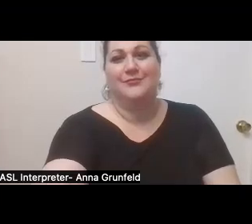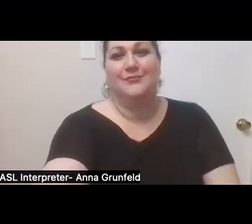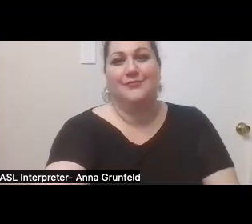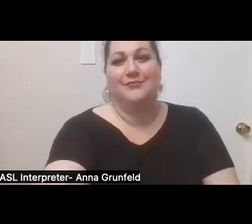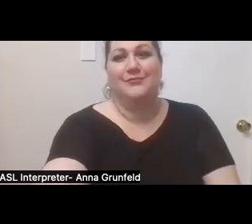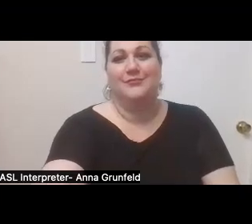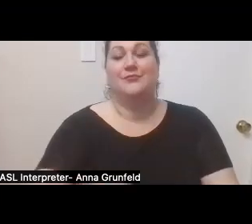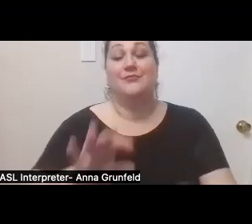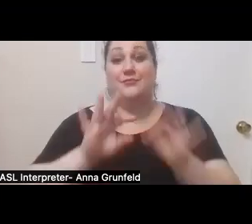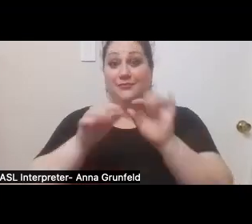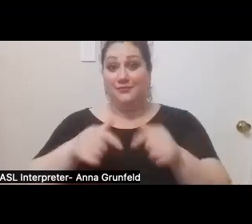Thank you, Natalie.